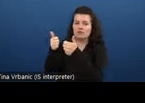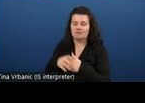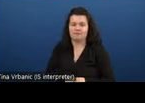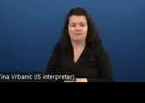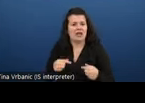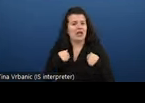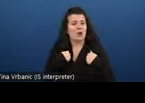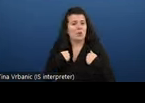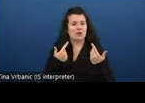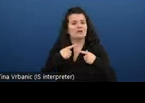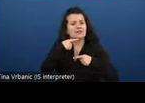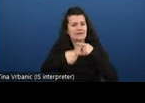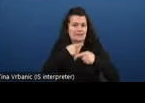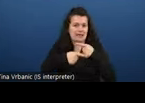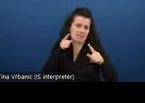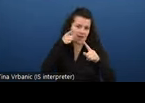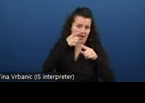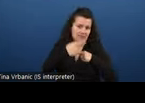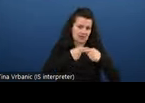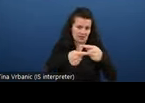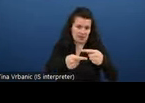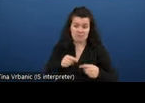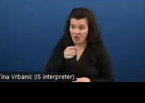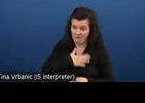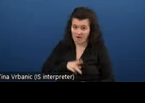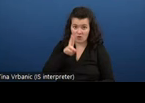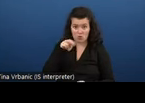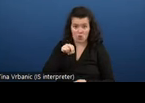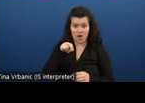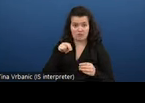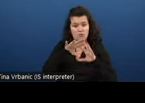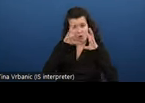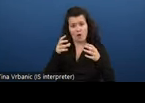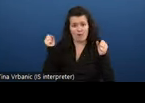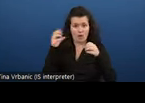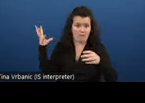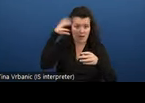they join the UN Global Compact. 15:53:16 They agreed to align their strategies